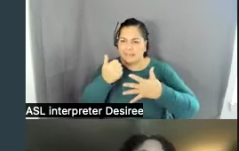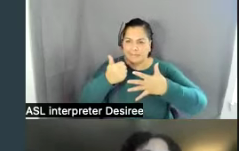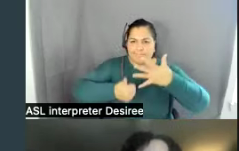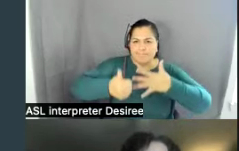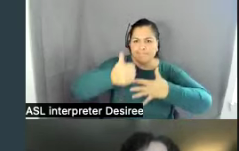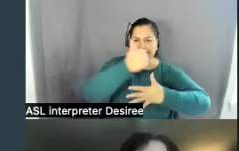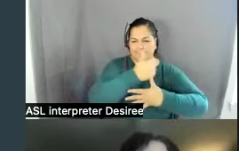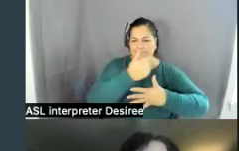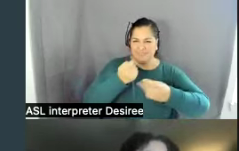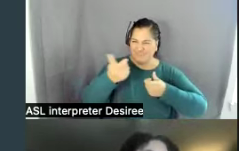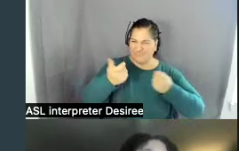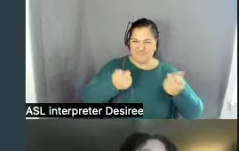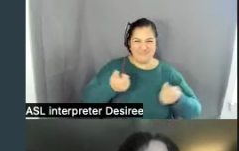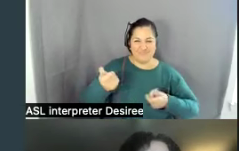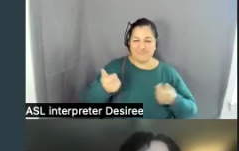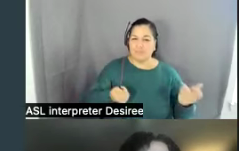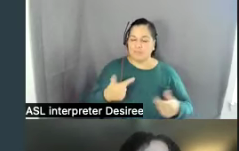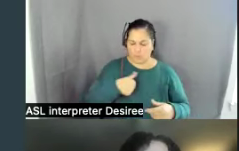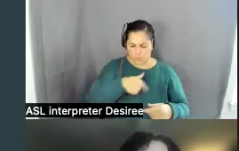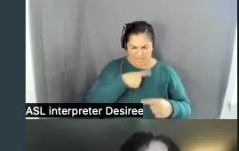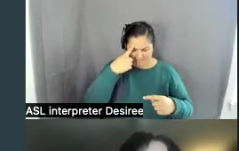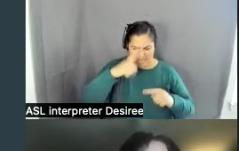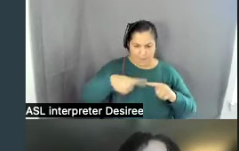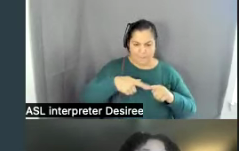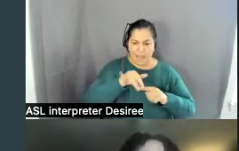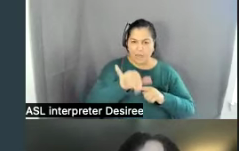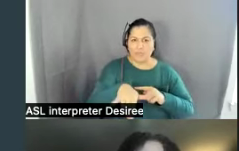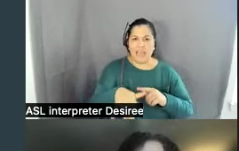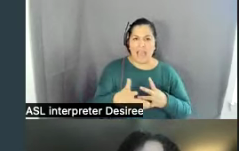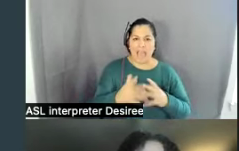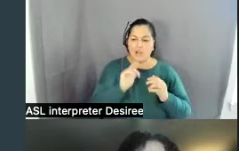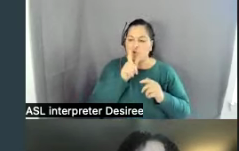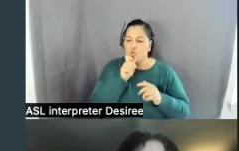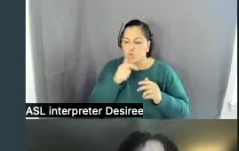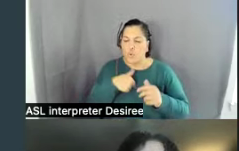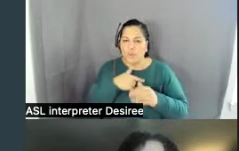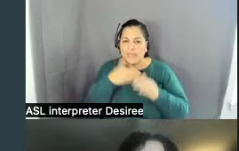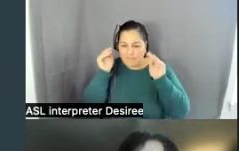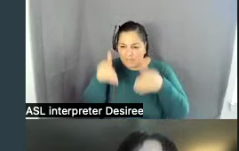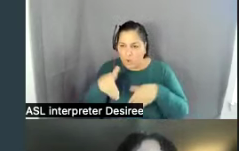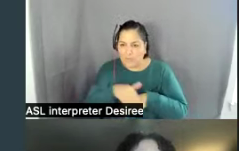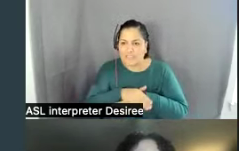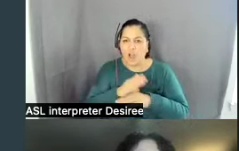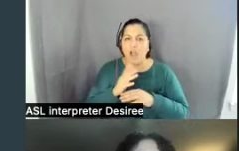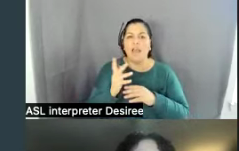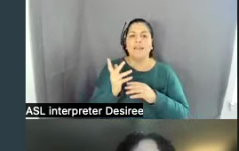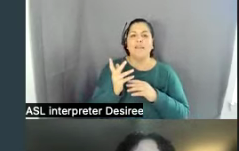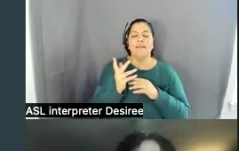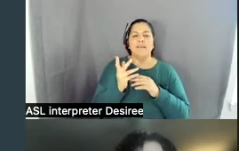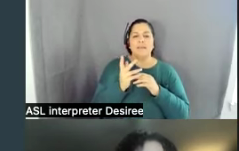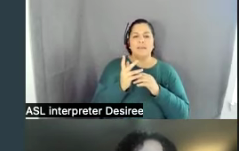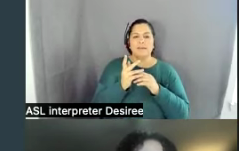in the ways that we who we think, who we, focus on to kind of, gather stories